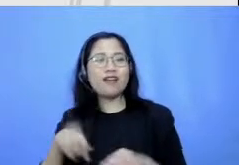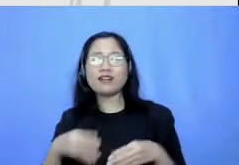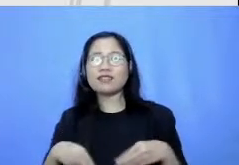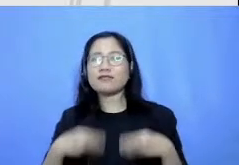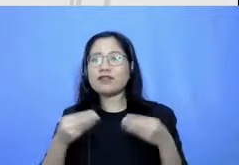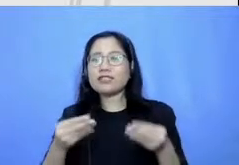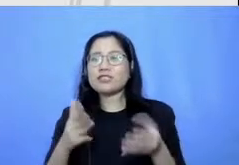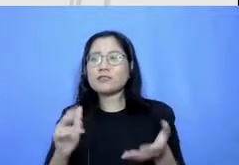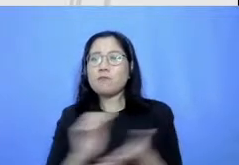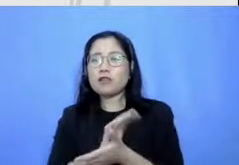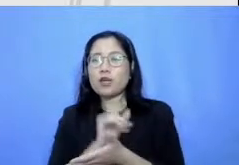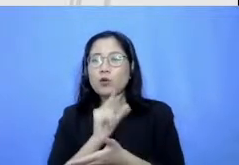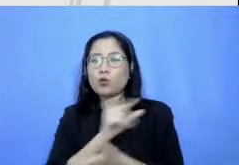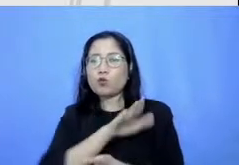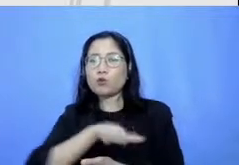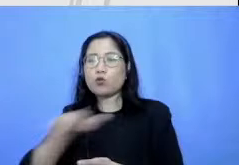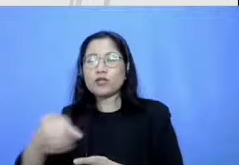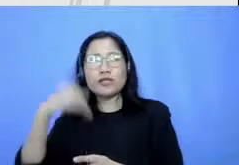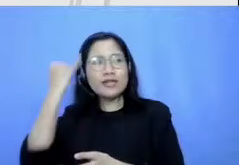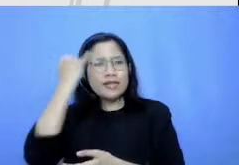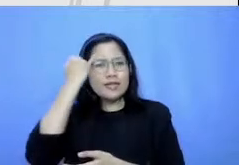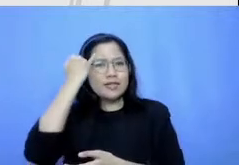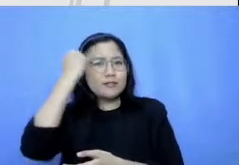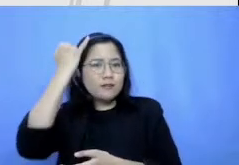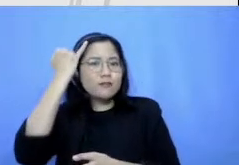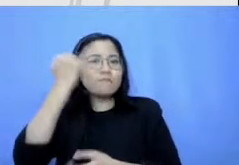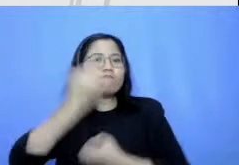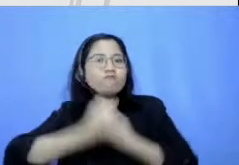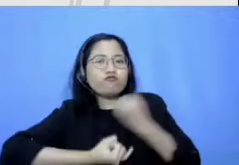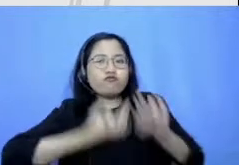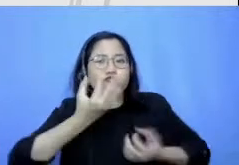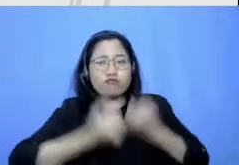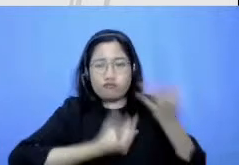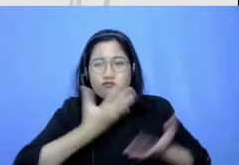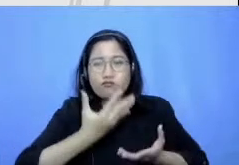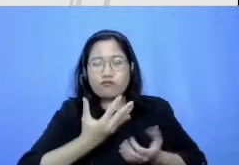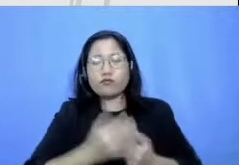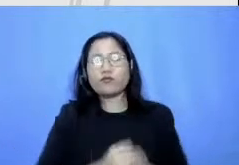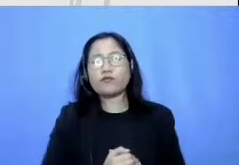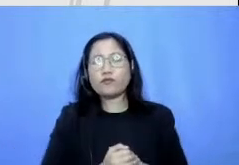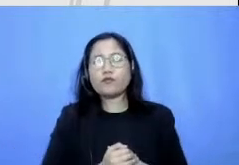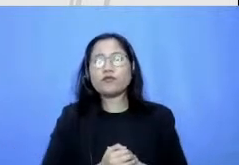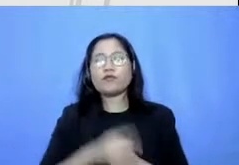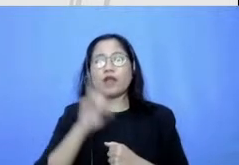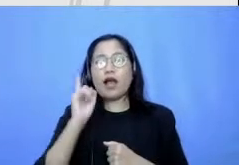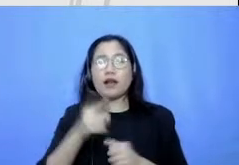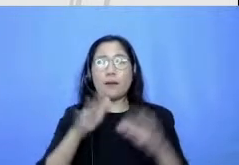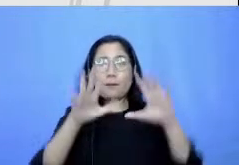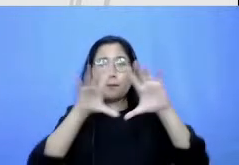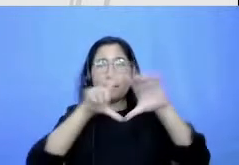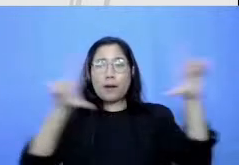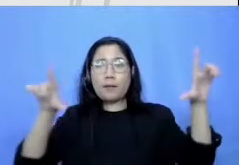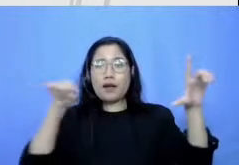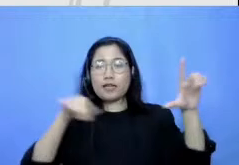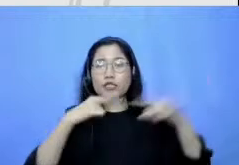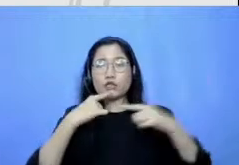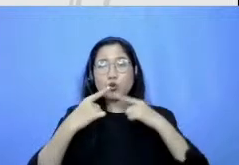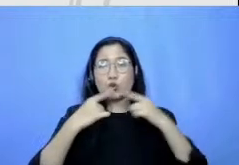here the story is on the discussion board which is like this on our left. Our peacock invites students to